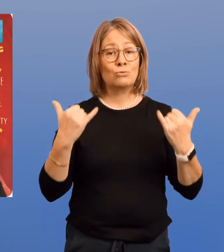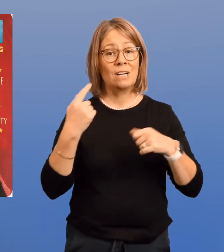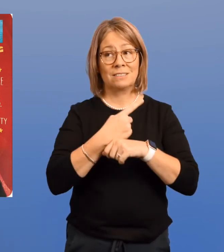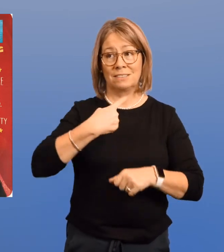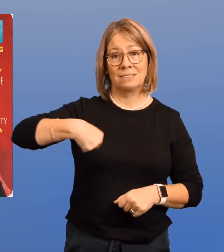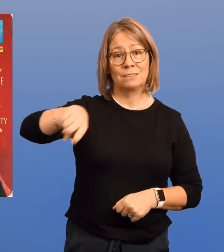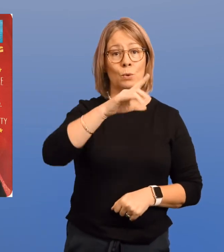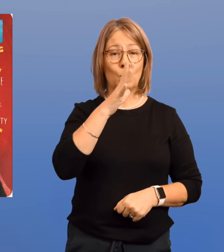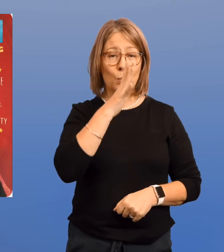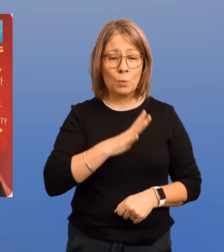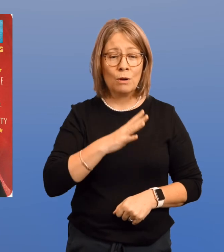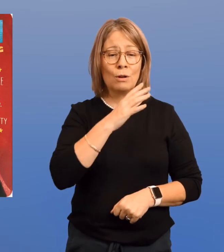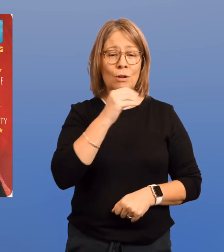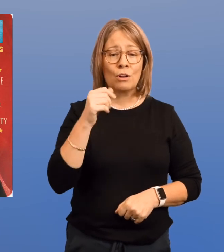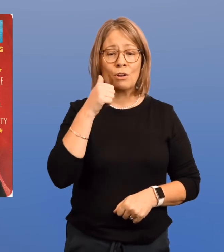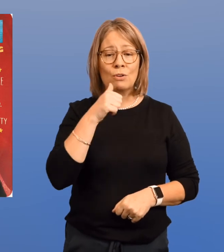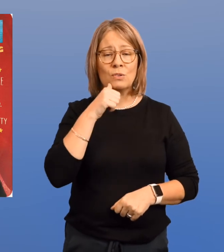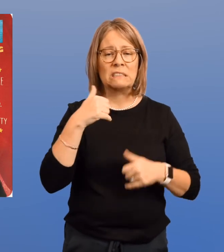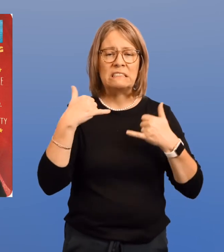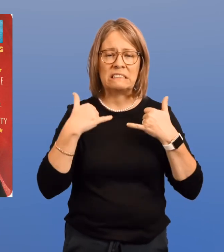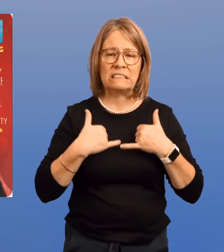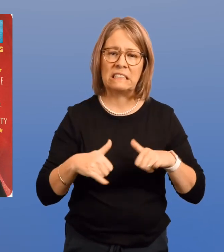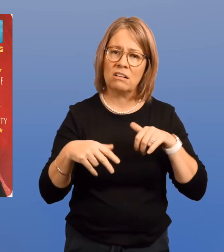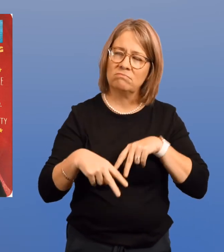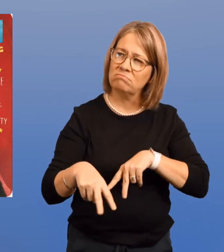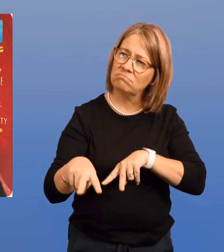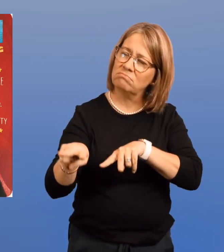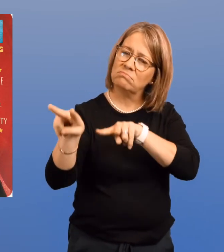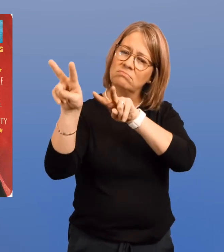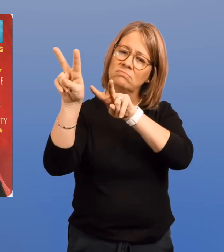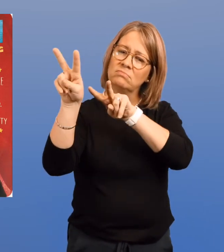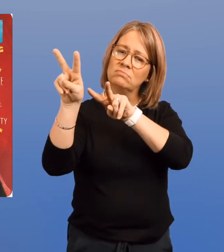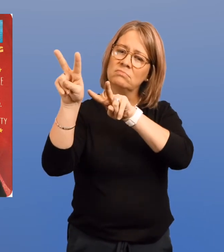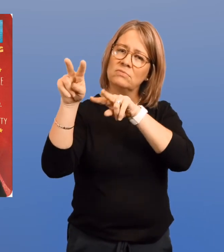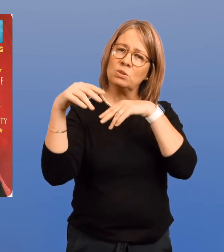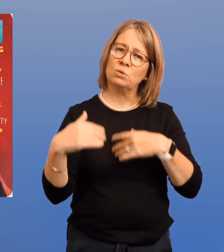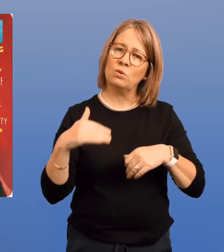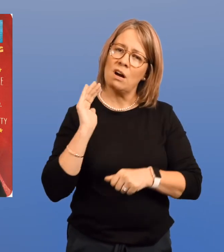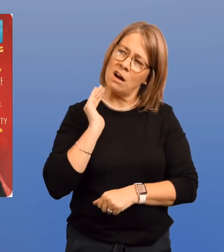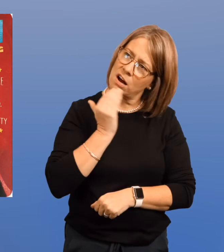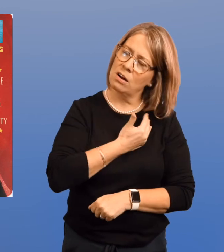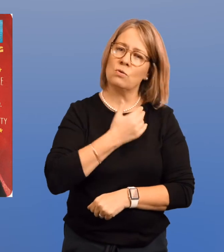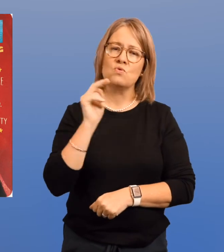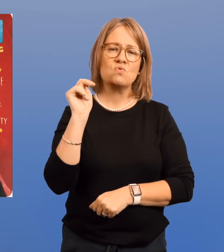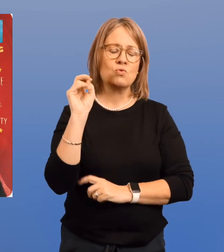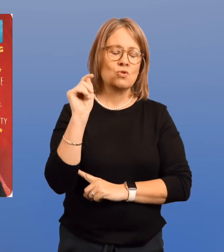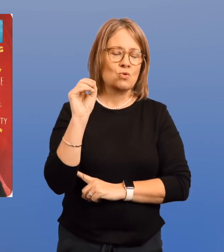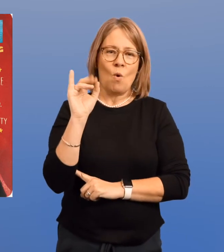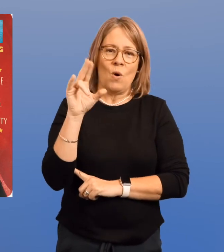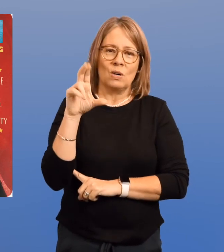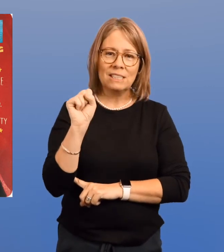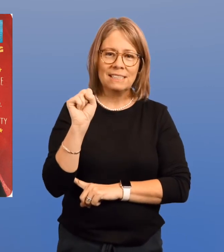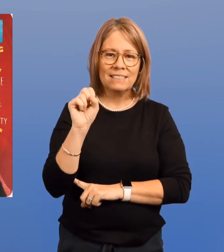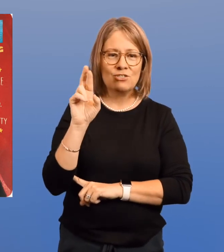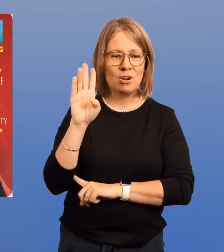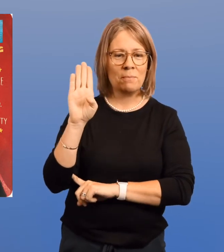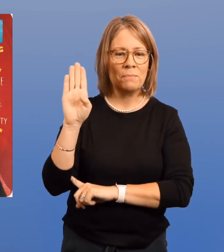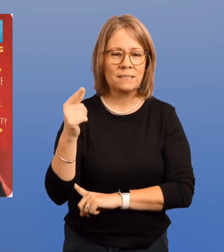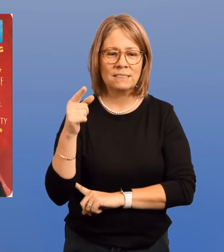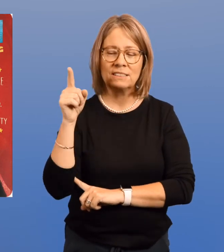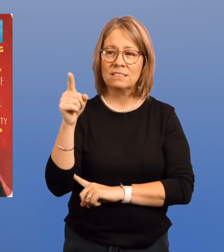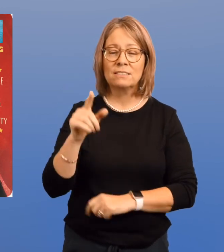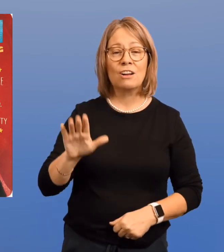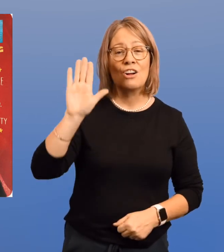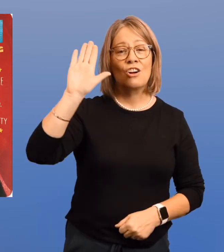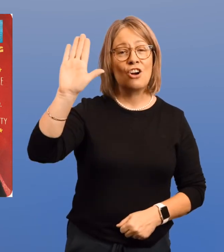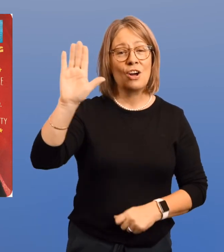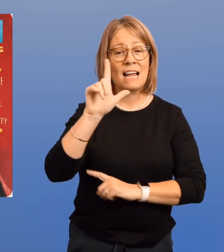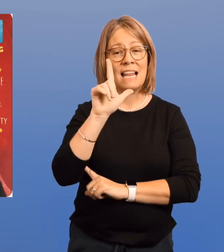Today, we, women and girls, still look up to our notorious RBG.